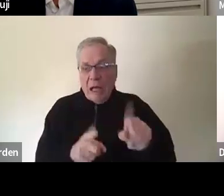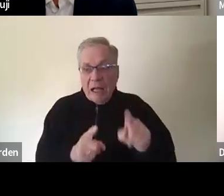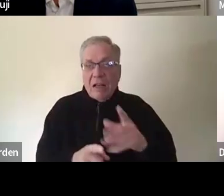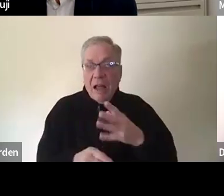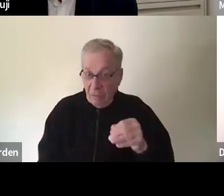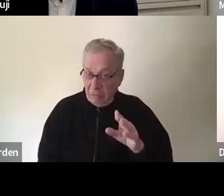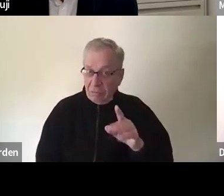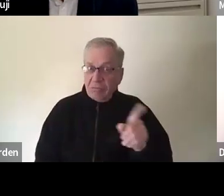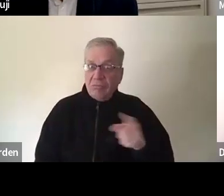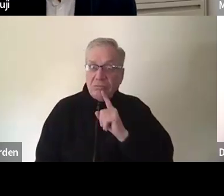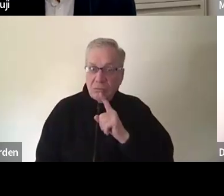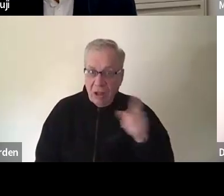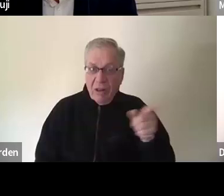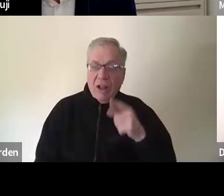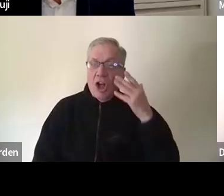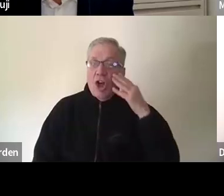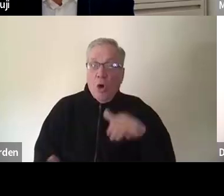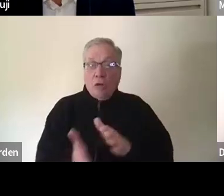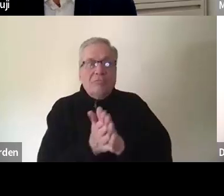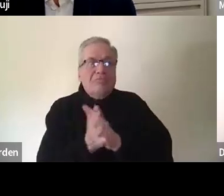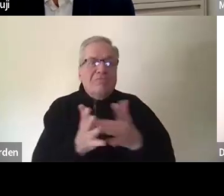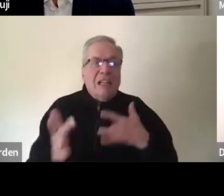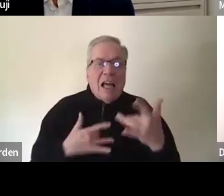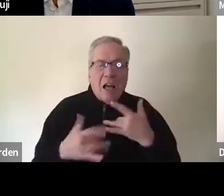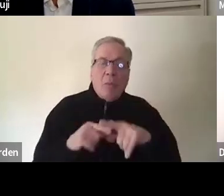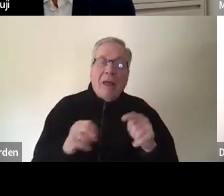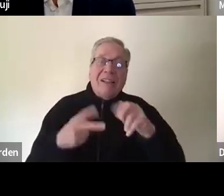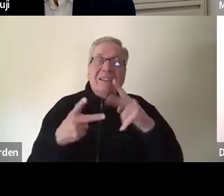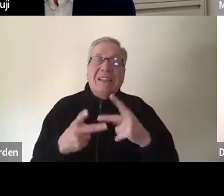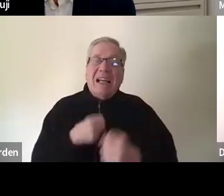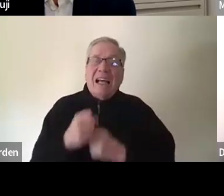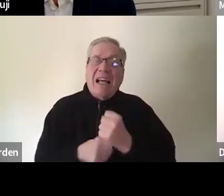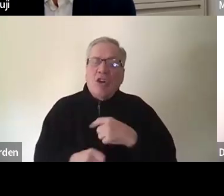they ever because they knew they needed to. The second year we started interviewing students,